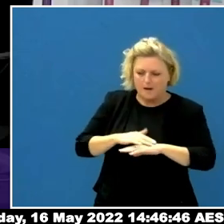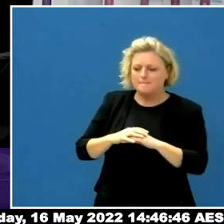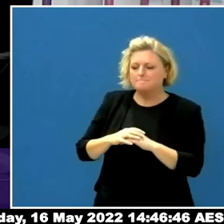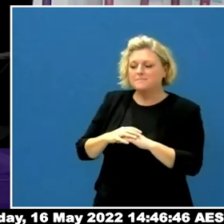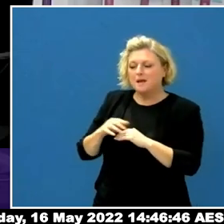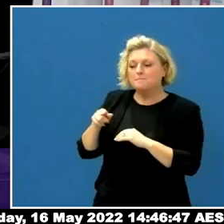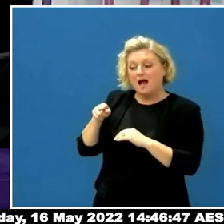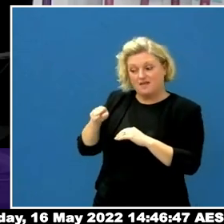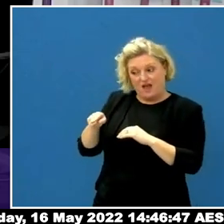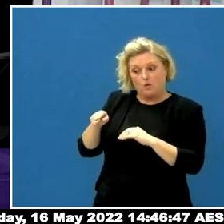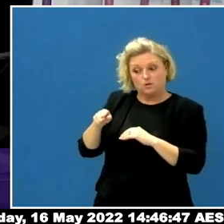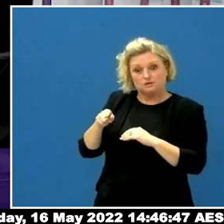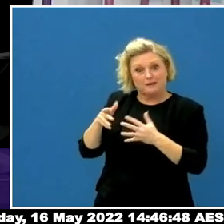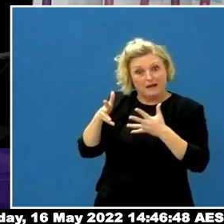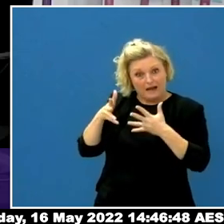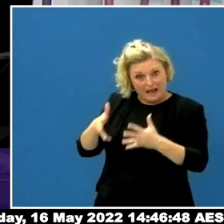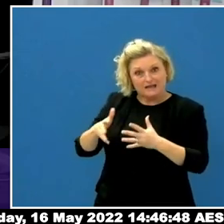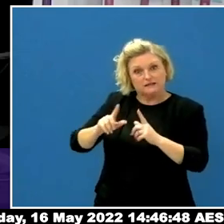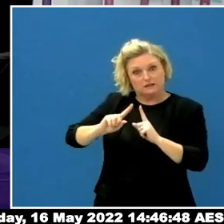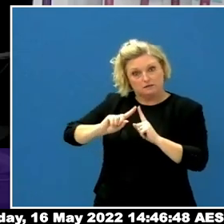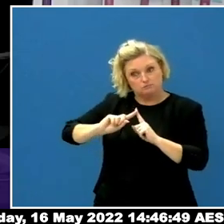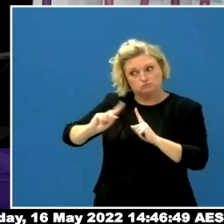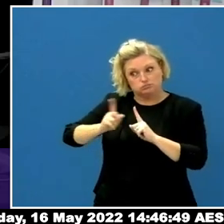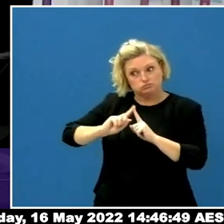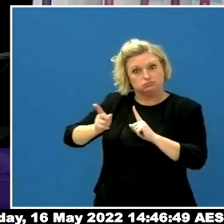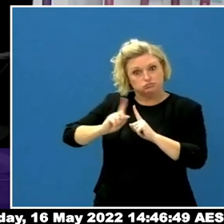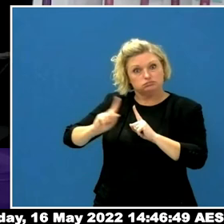attendance at the day care centre? That's correct. CHAIR: I see.